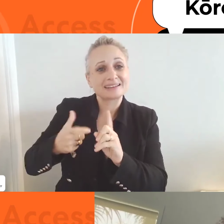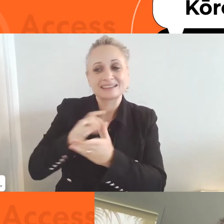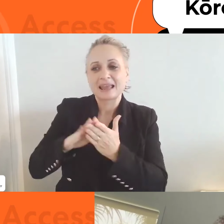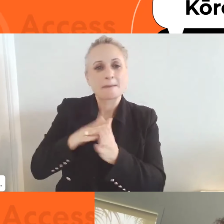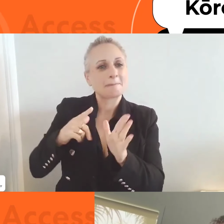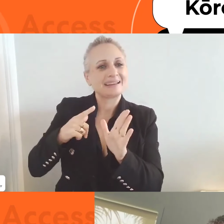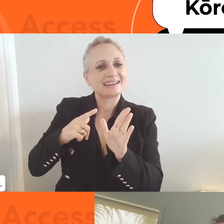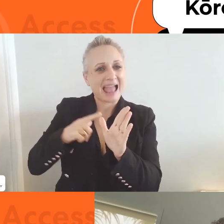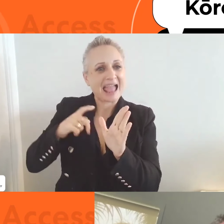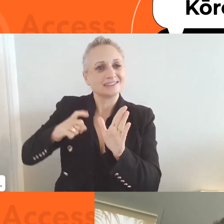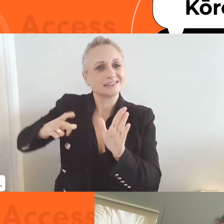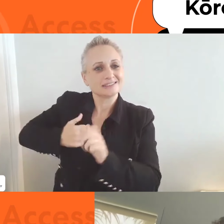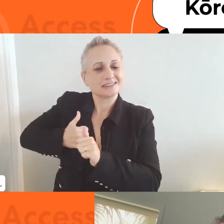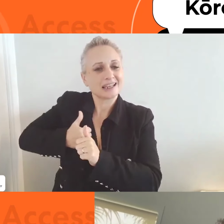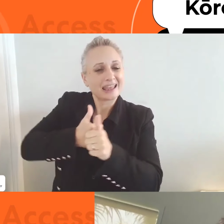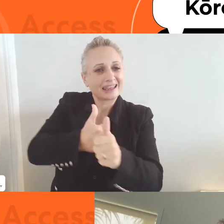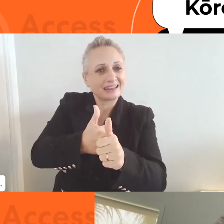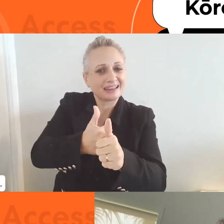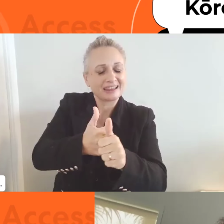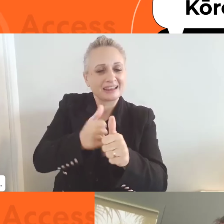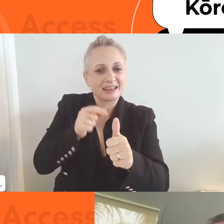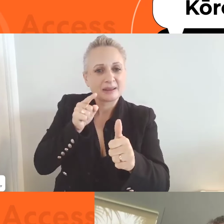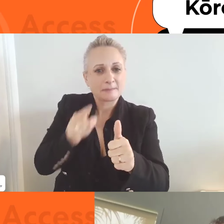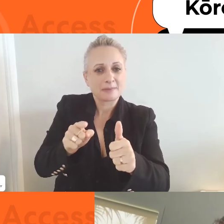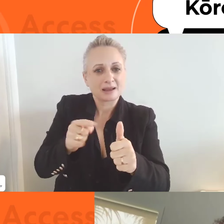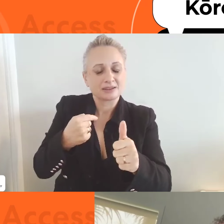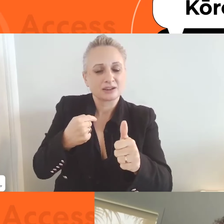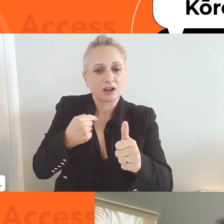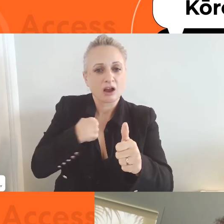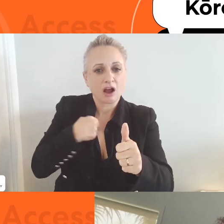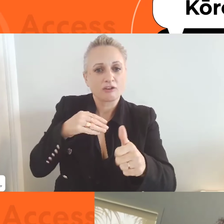is I've now been in a chair five years and the house that I bought